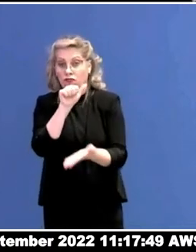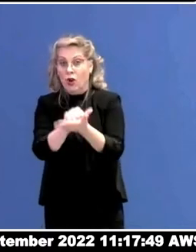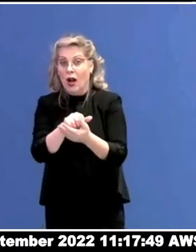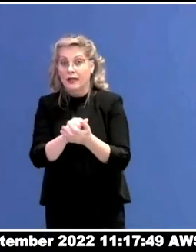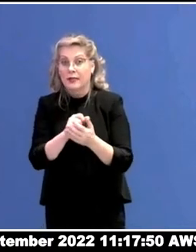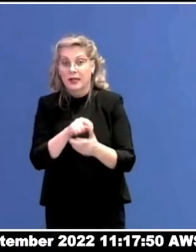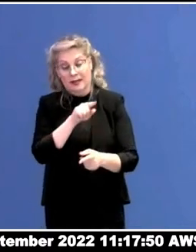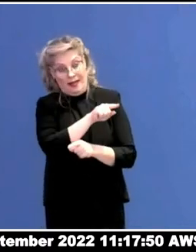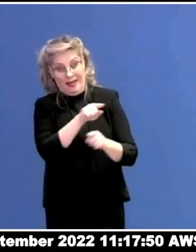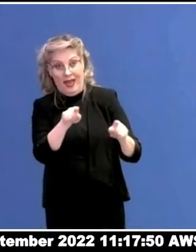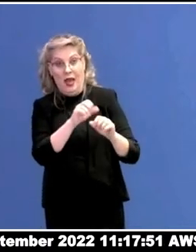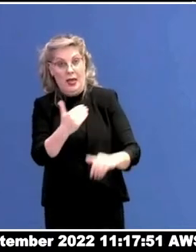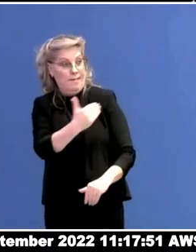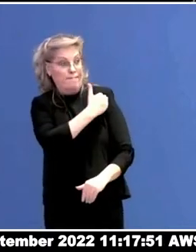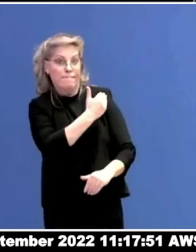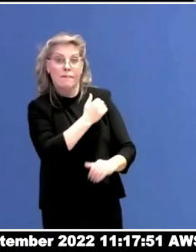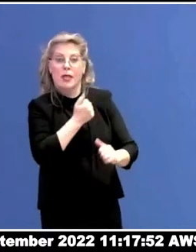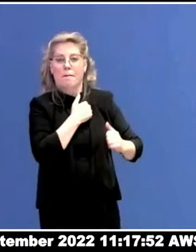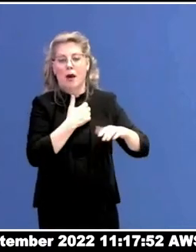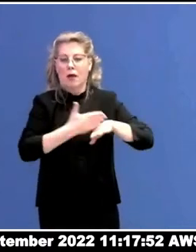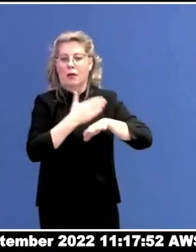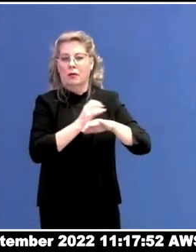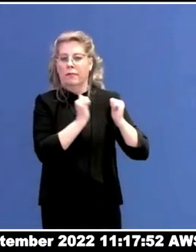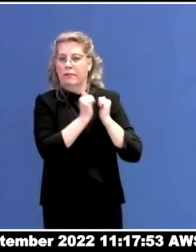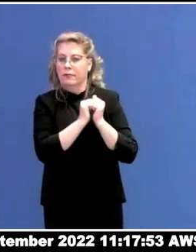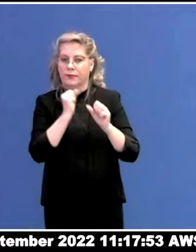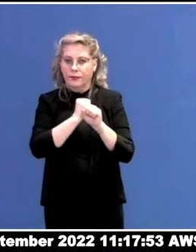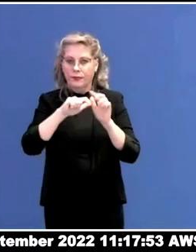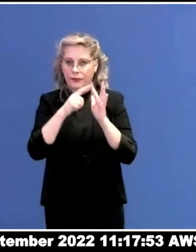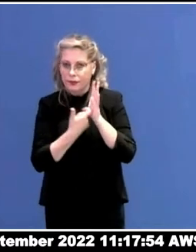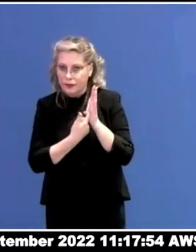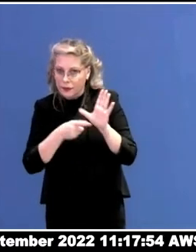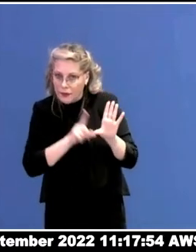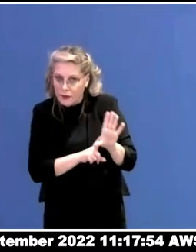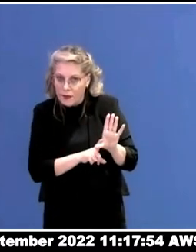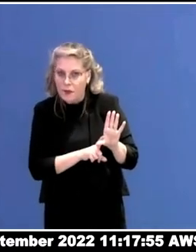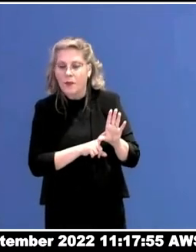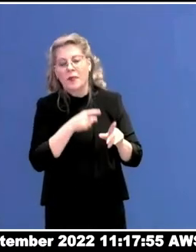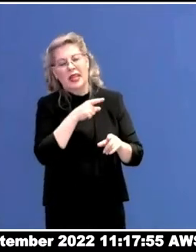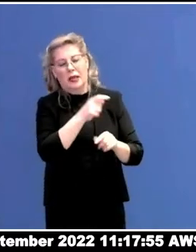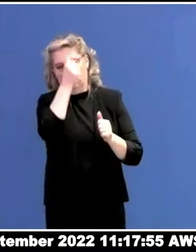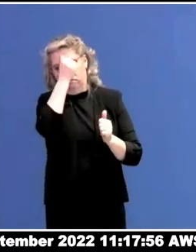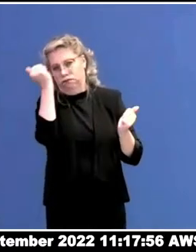all they're - because he has been very active in mediating and, in fact, he's a great human rights champion and very well-known across the country.